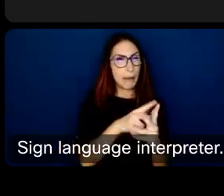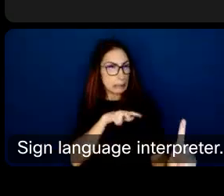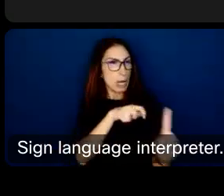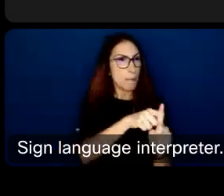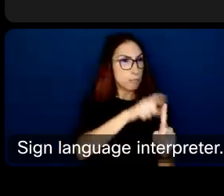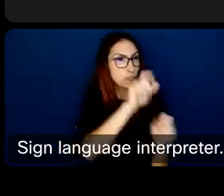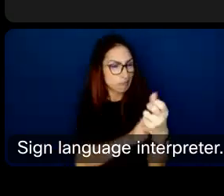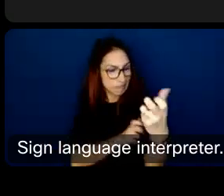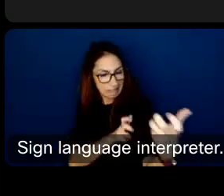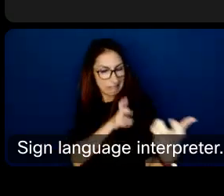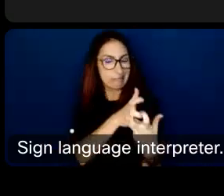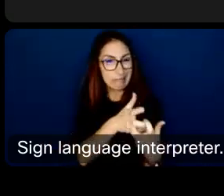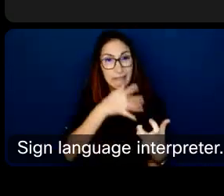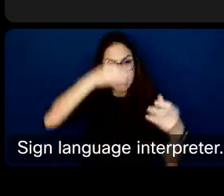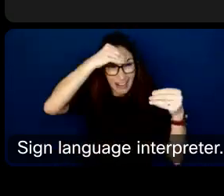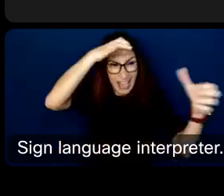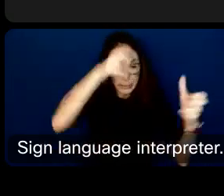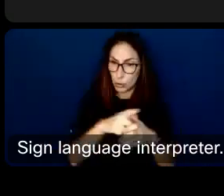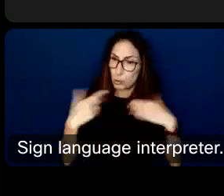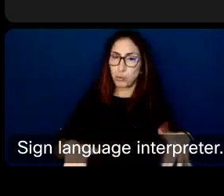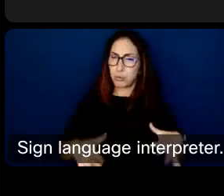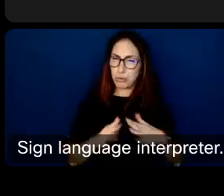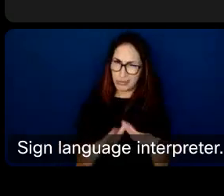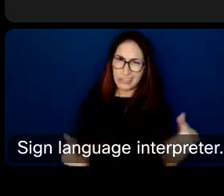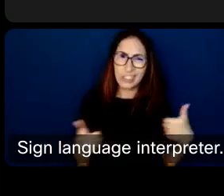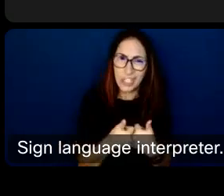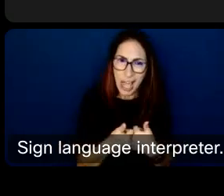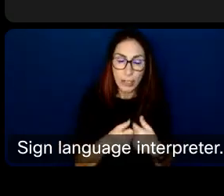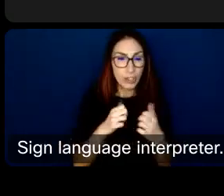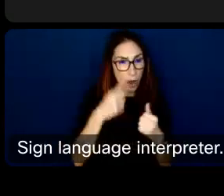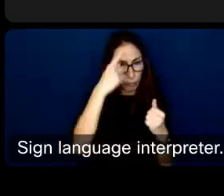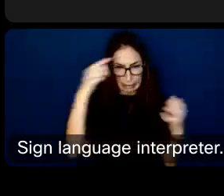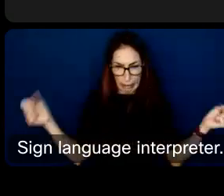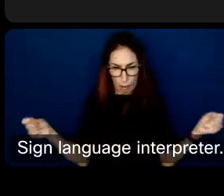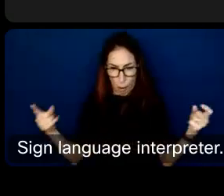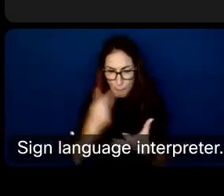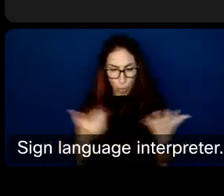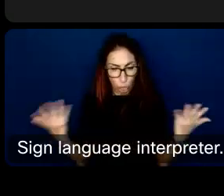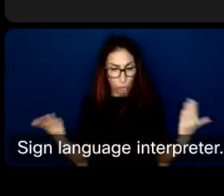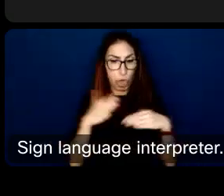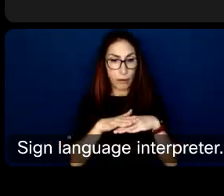melding the two of those into integrated health care. There's